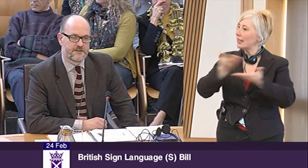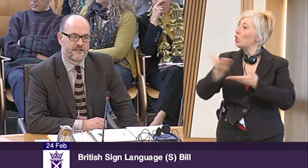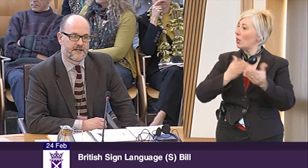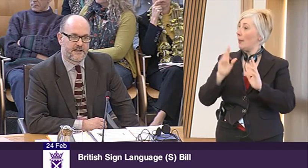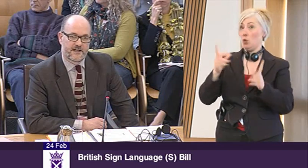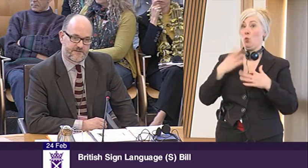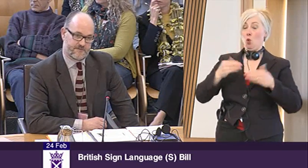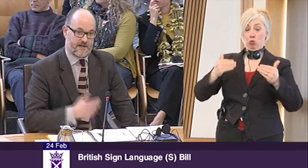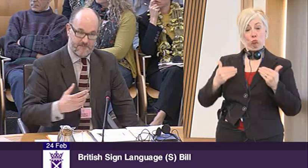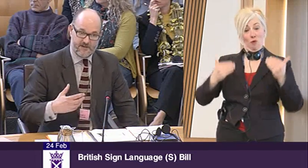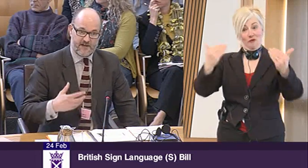to develop that.